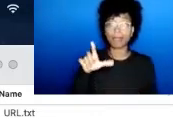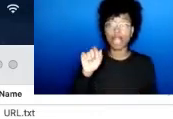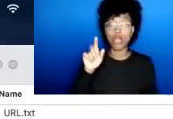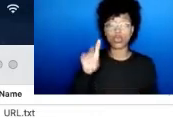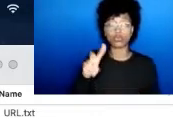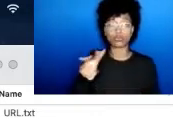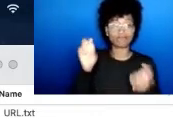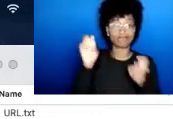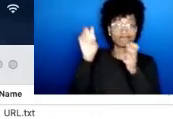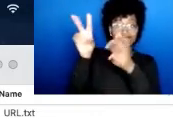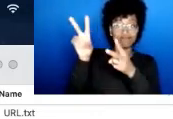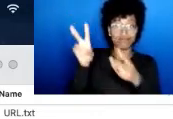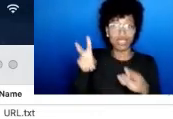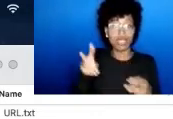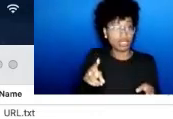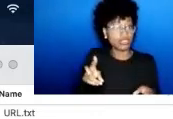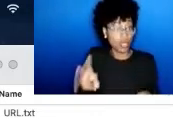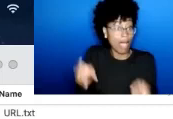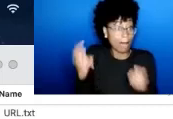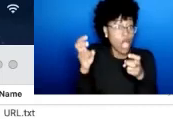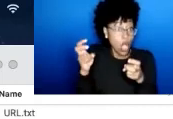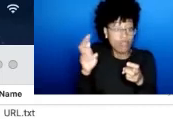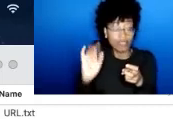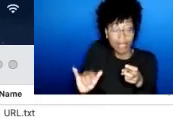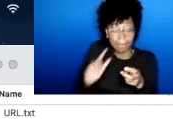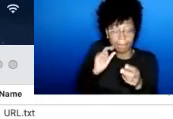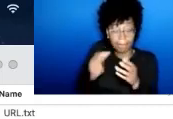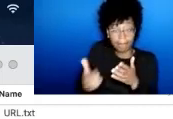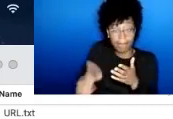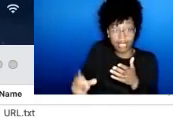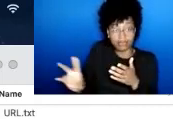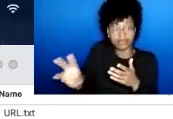the upload button here, and then you can grab a GIF.